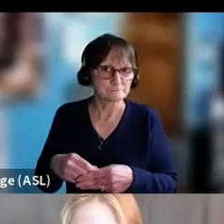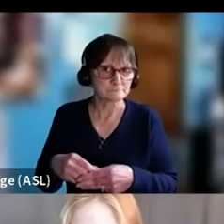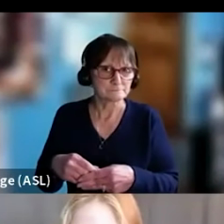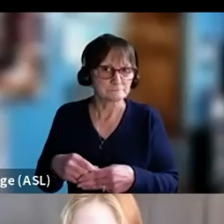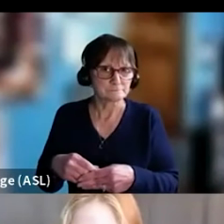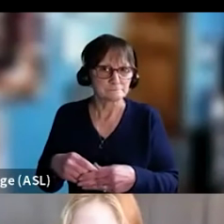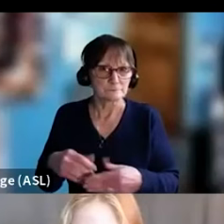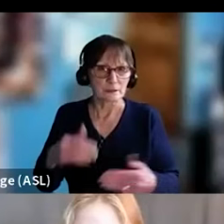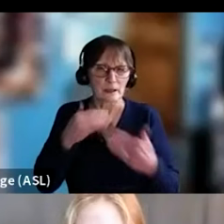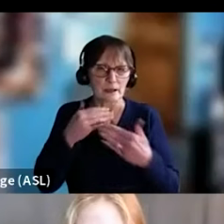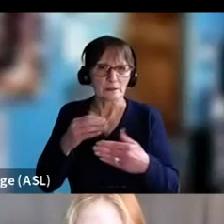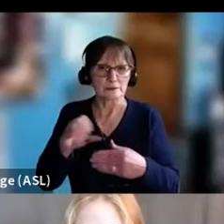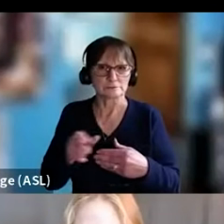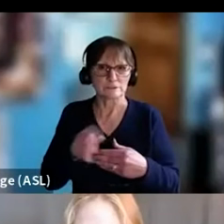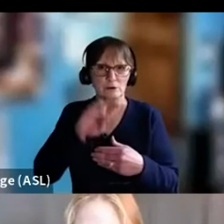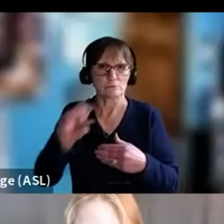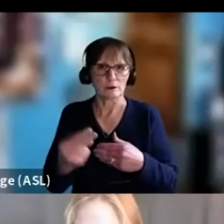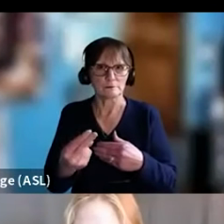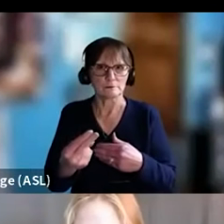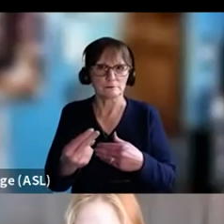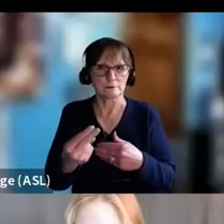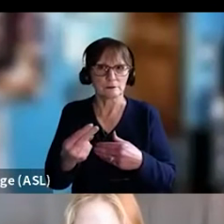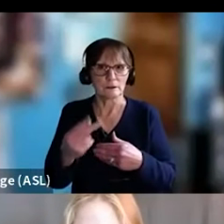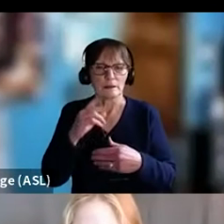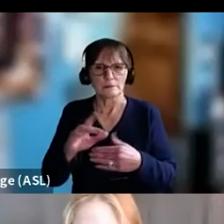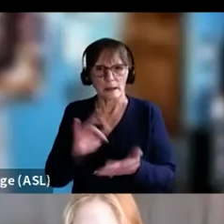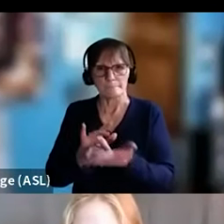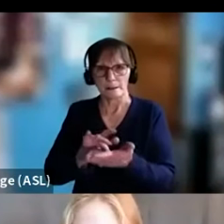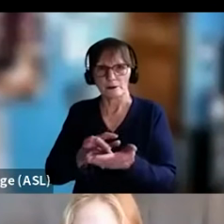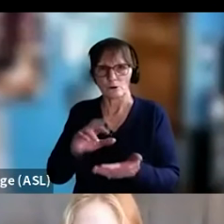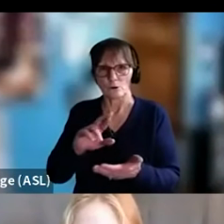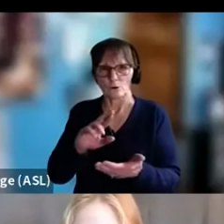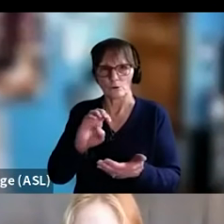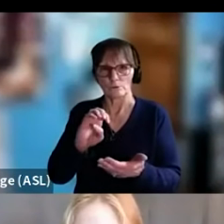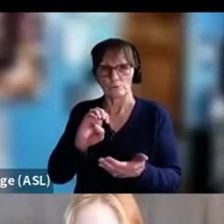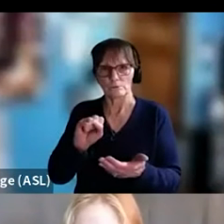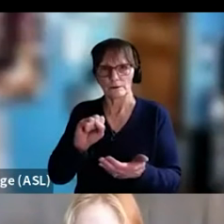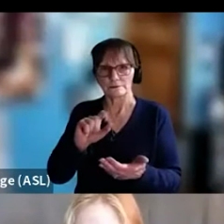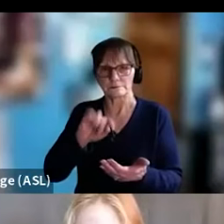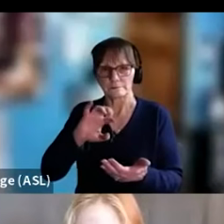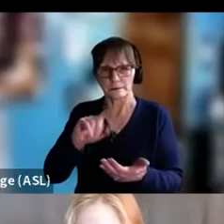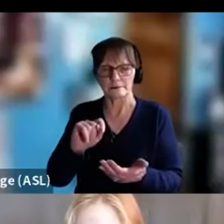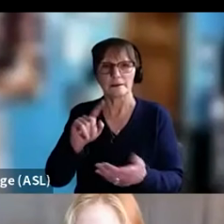Thank you Sarah and thank you for that 'cause medical respite is part of the work that Caitlin and I do